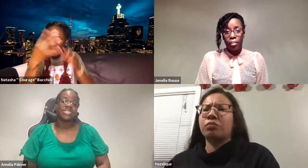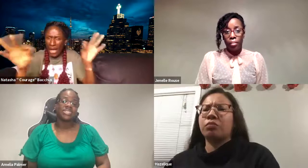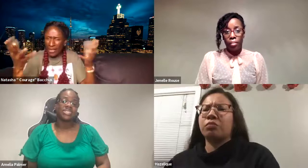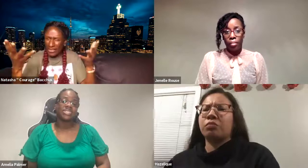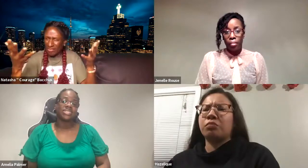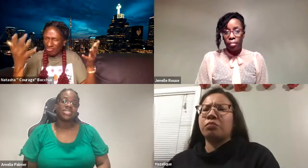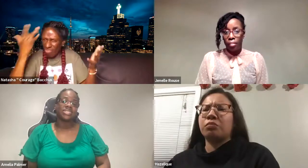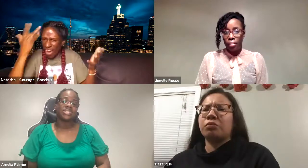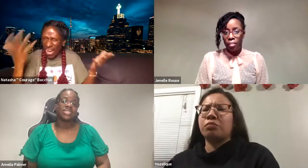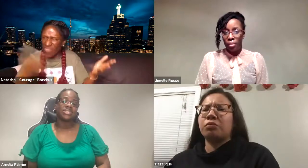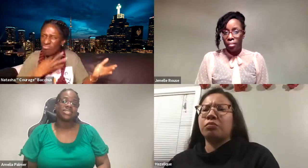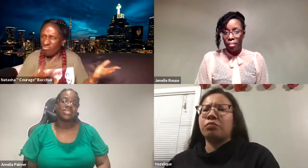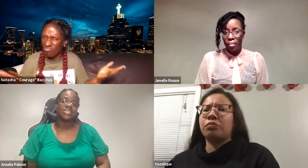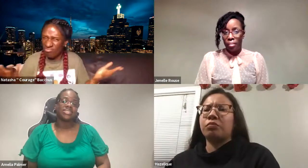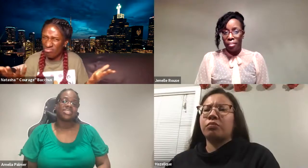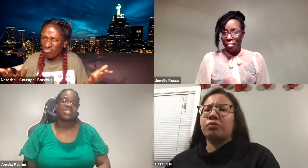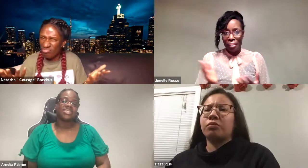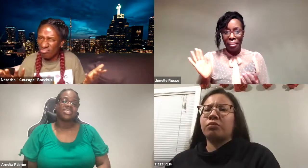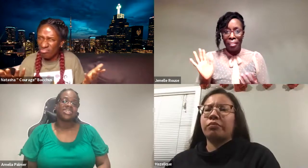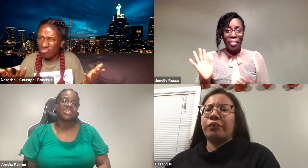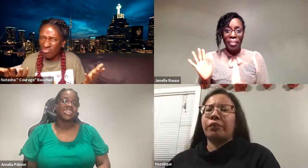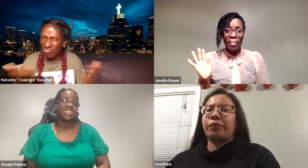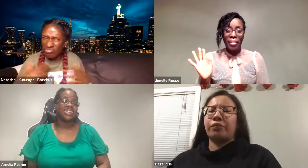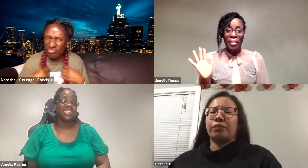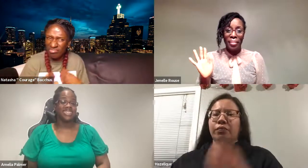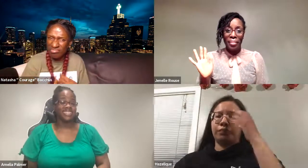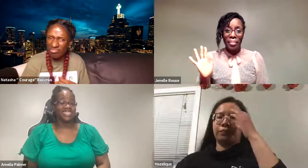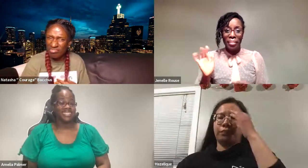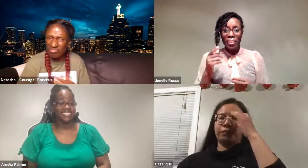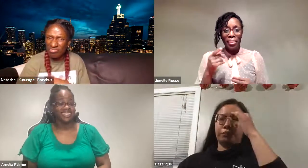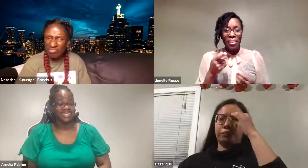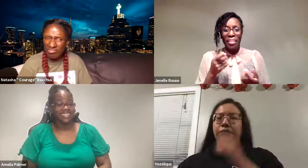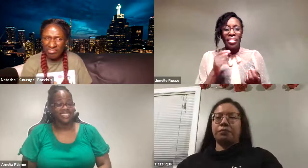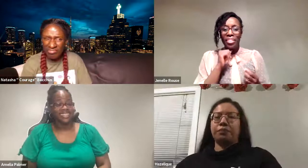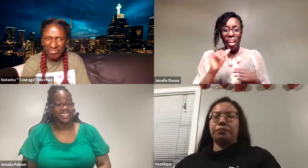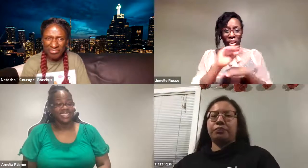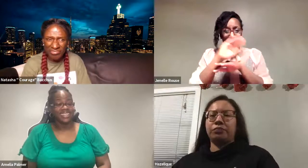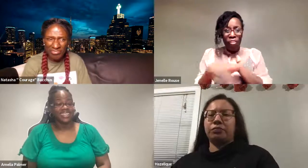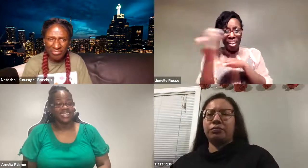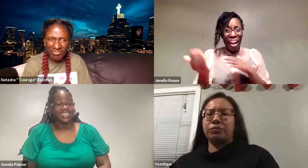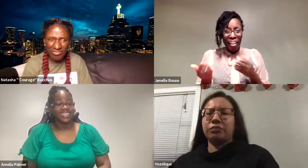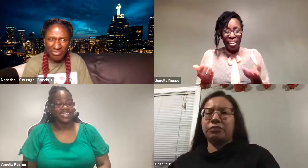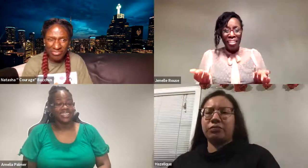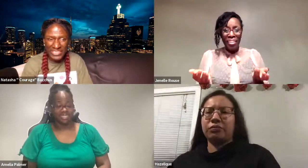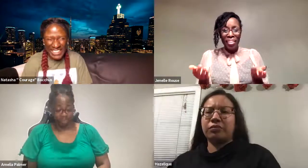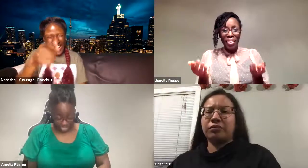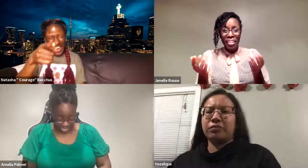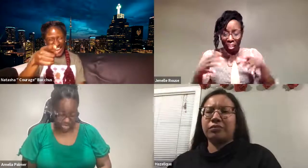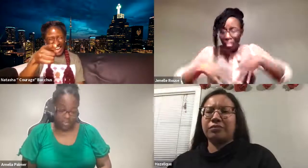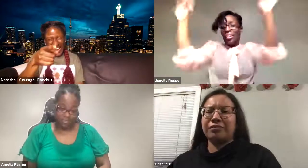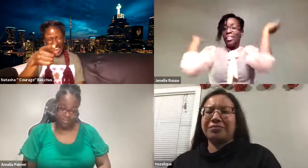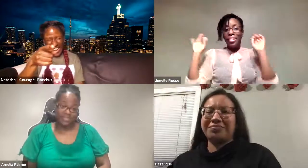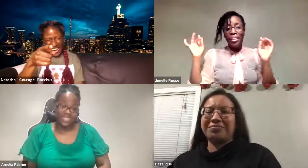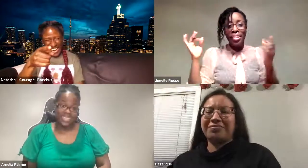sign languages but why can't we just all pick one? - jenelle speaking, well we can't use one language